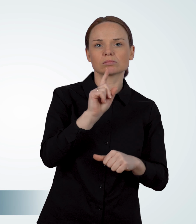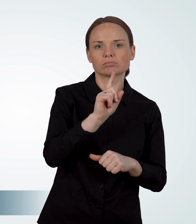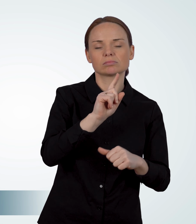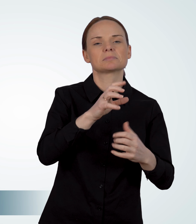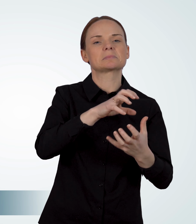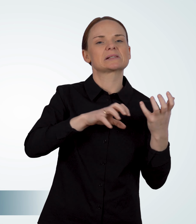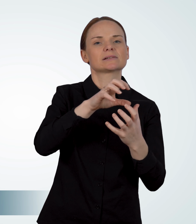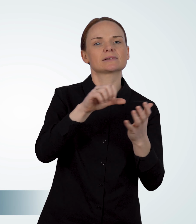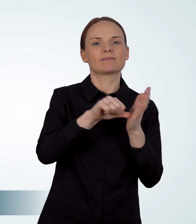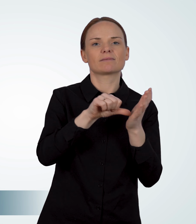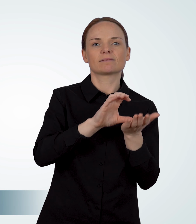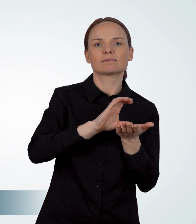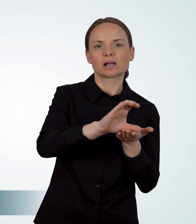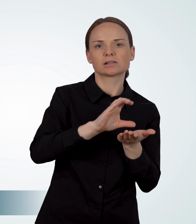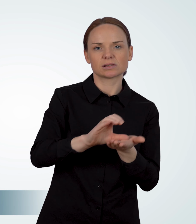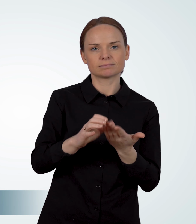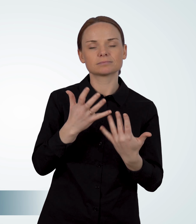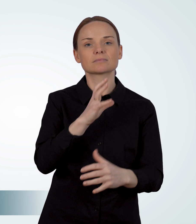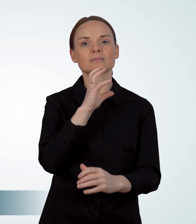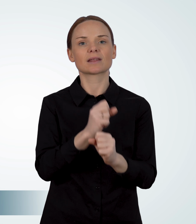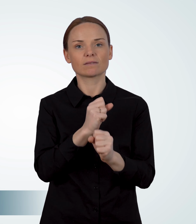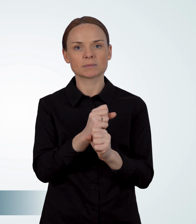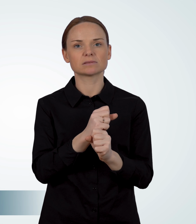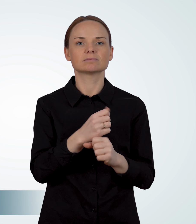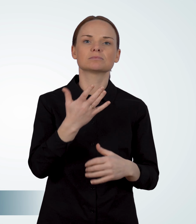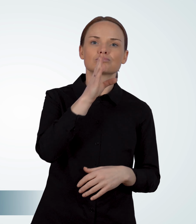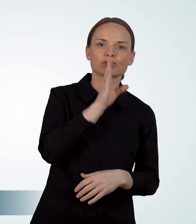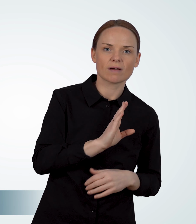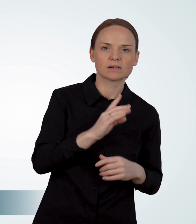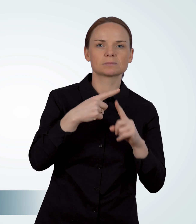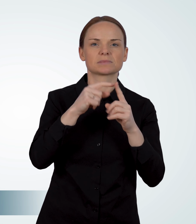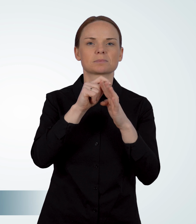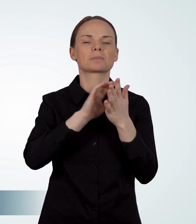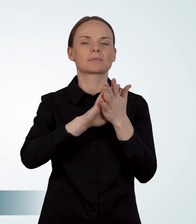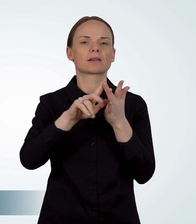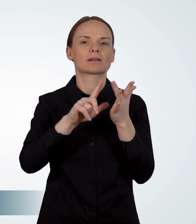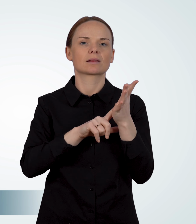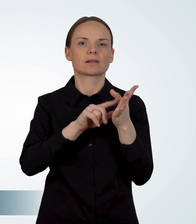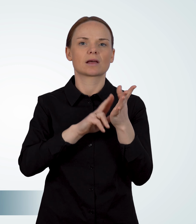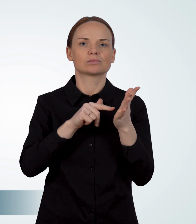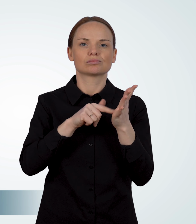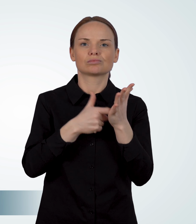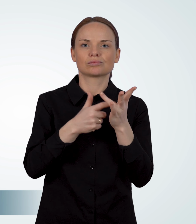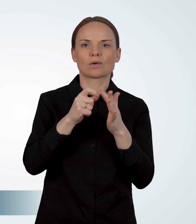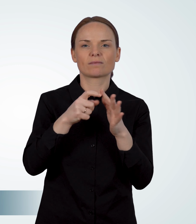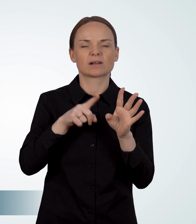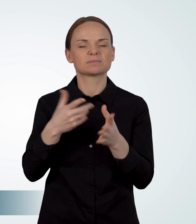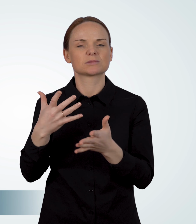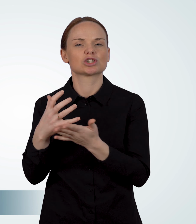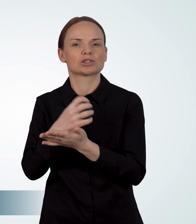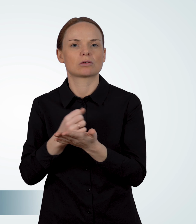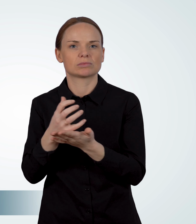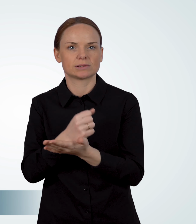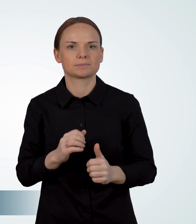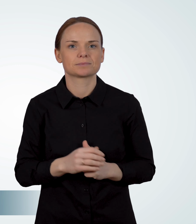• use mixed-funding from governments, the private sector and philanthropy (such as charities)